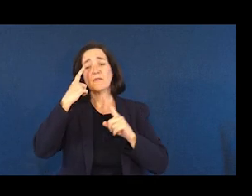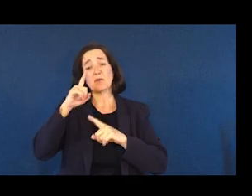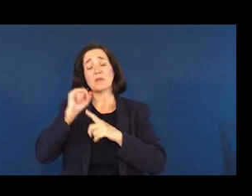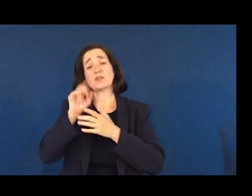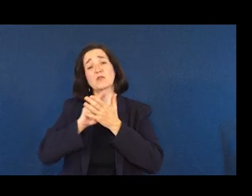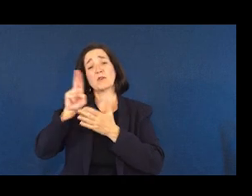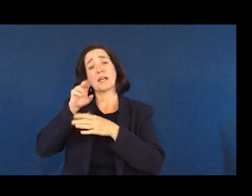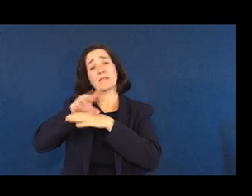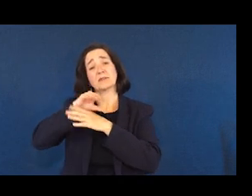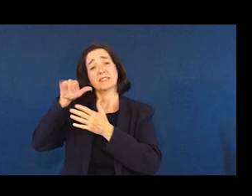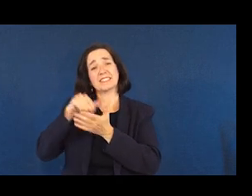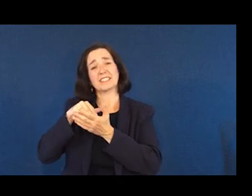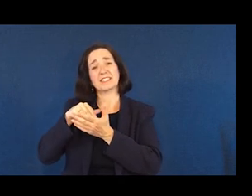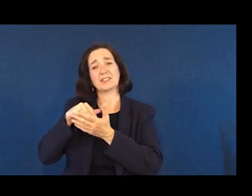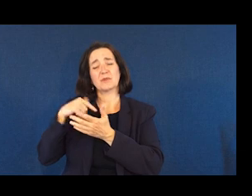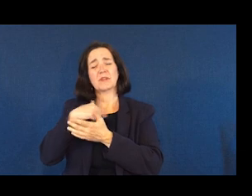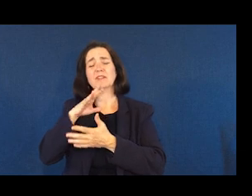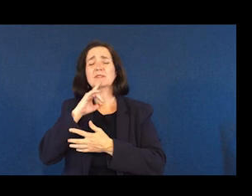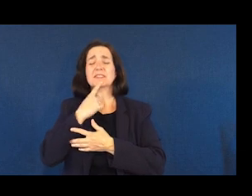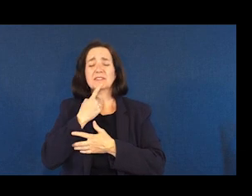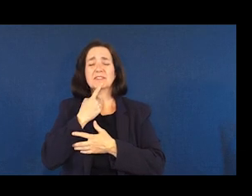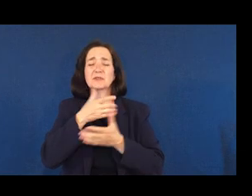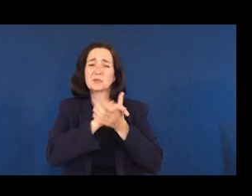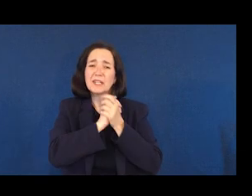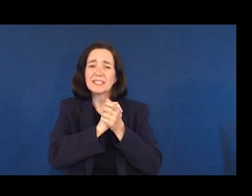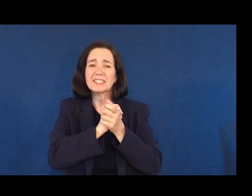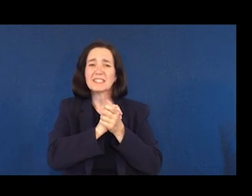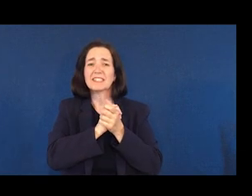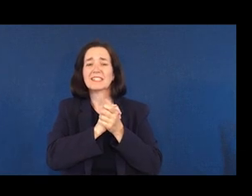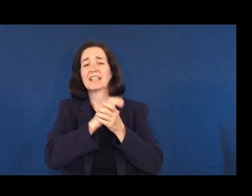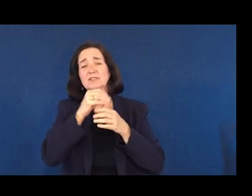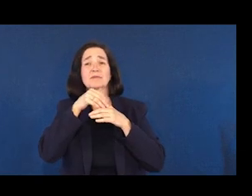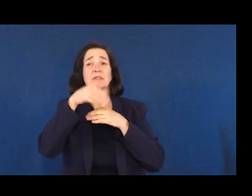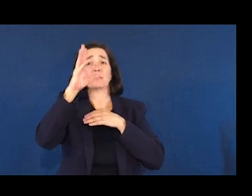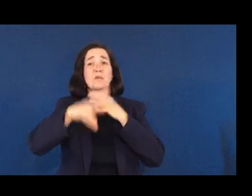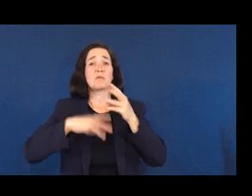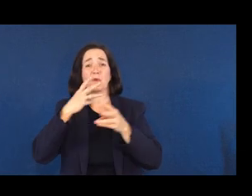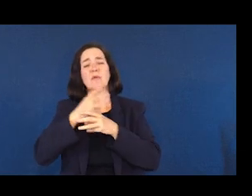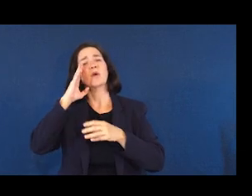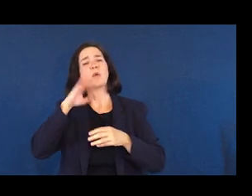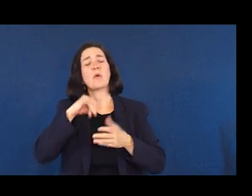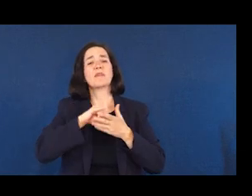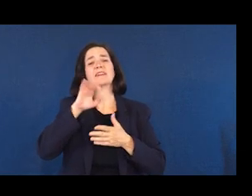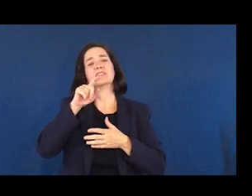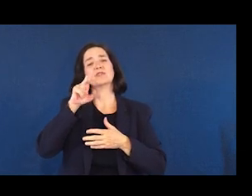we give you our sincere congratulations, and send you off into to the world, knowing that ETSU is still your home.